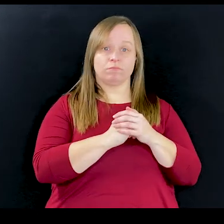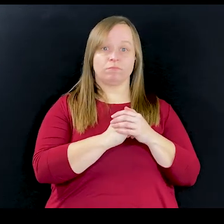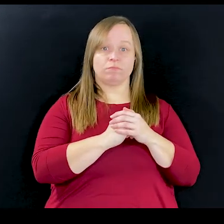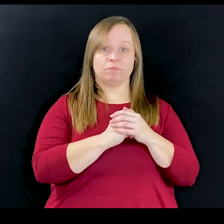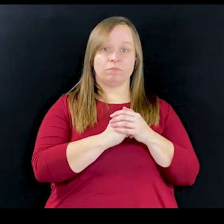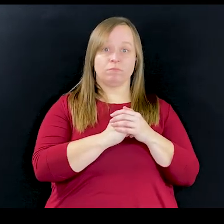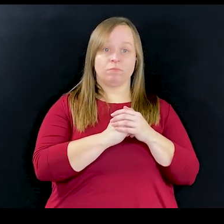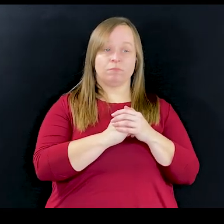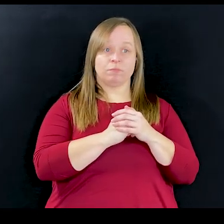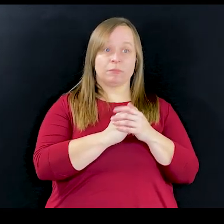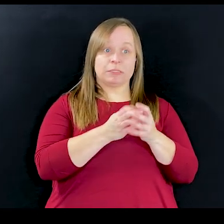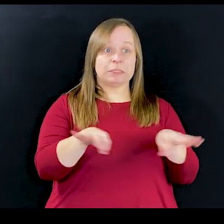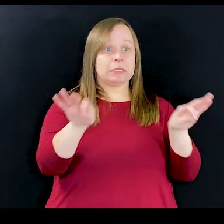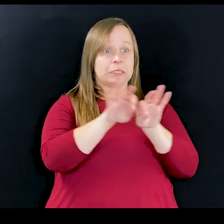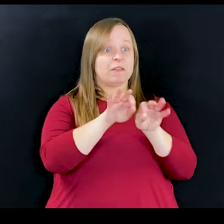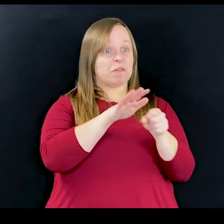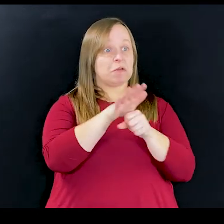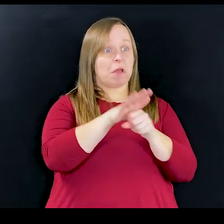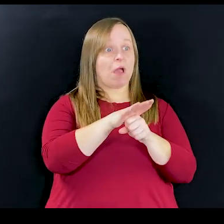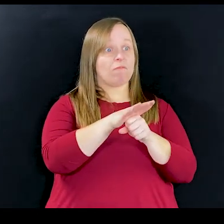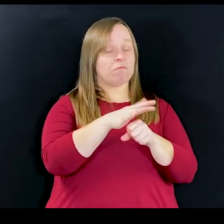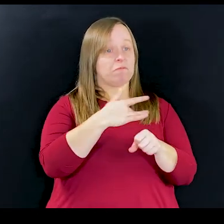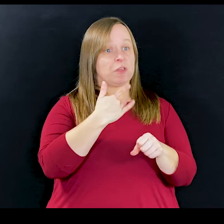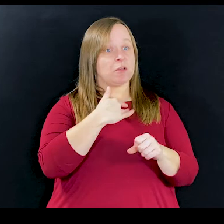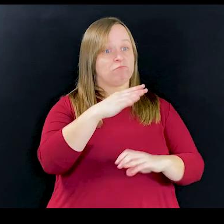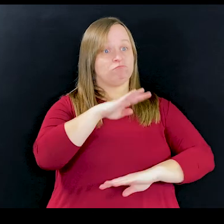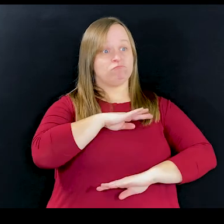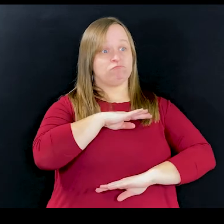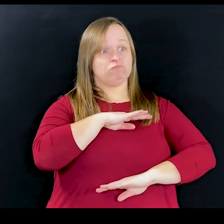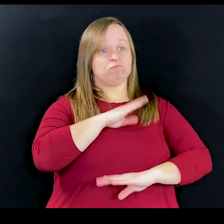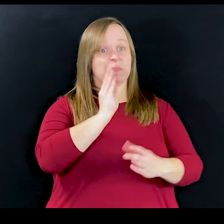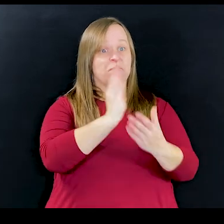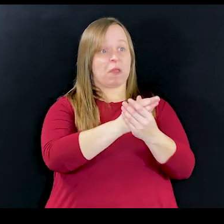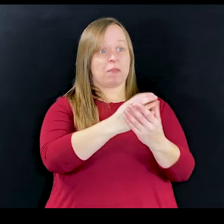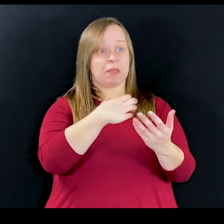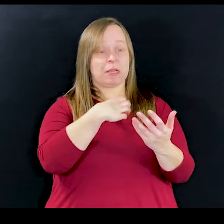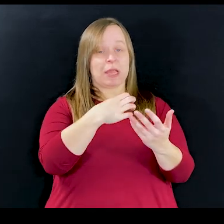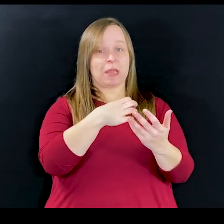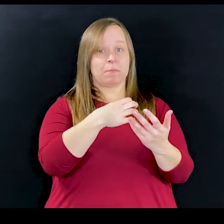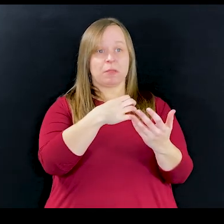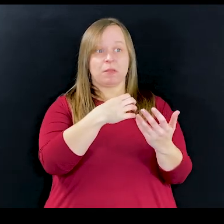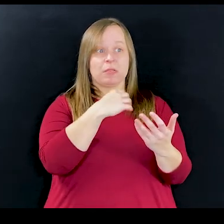and it is significant enough where you feel that filing a claim is not